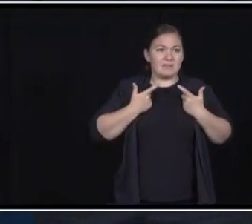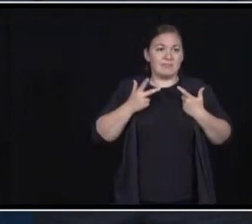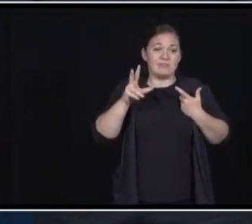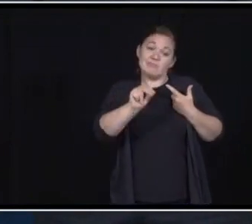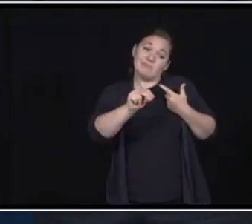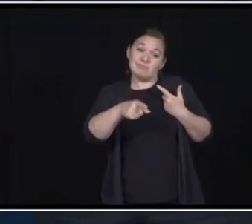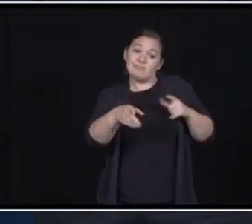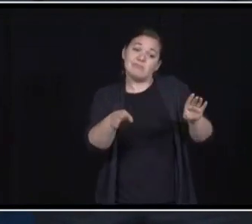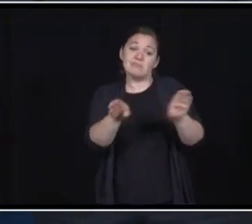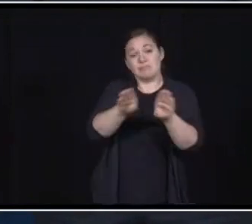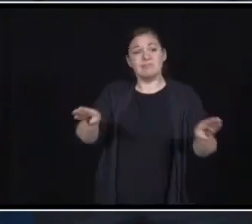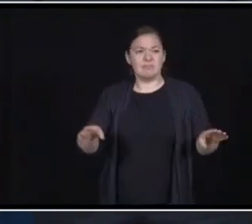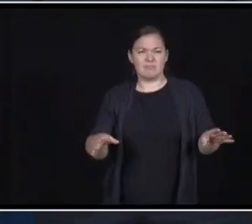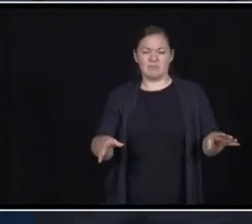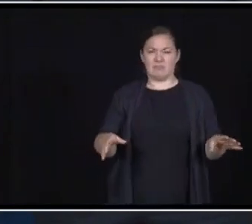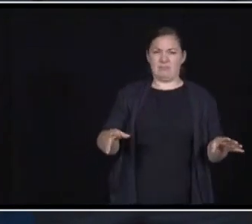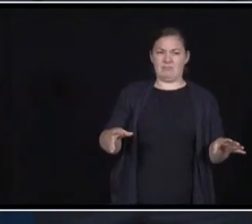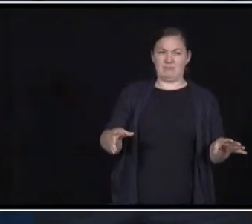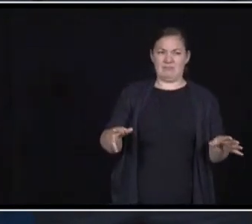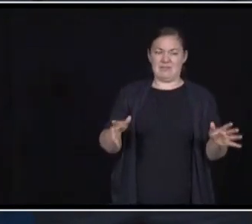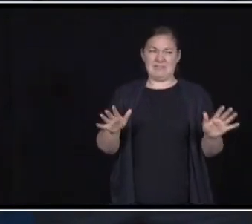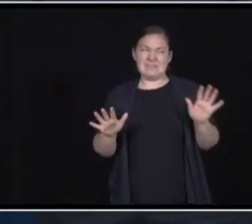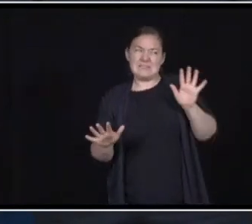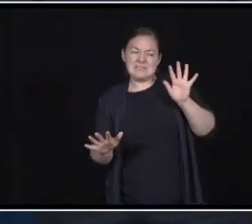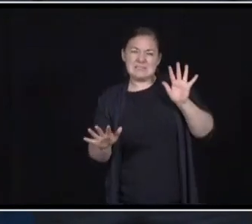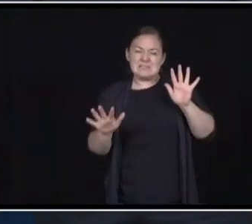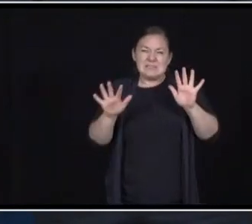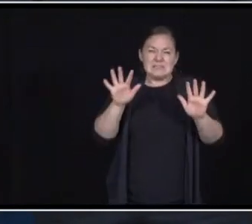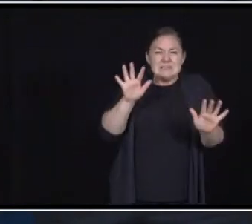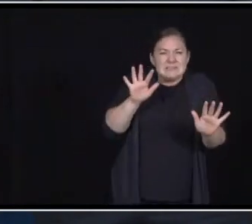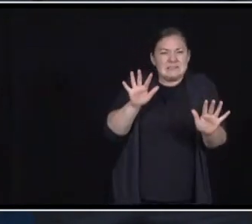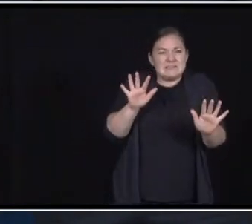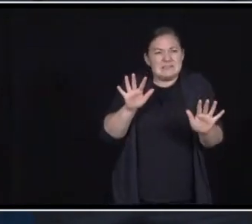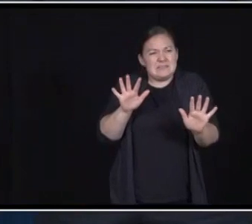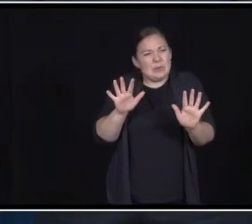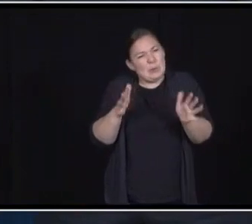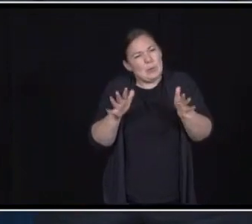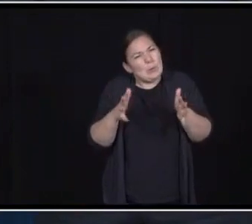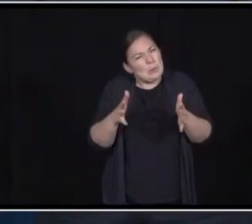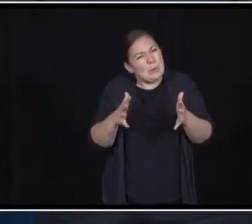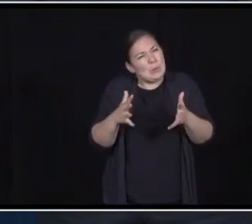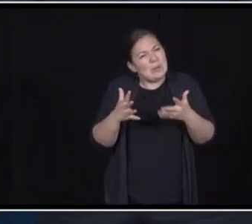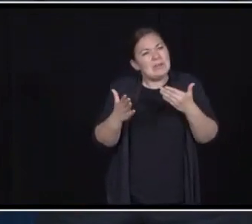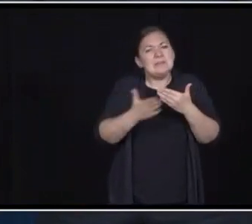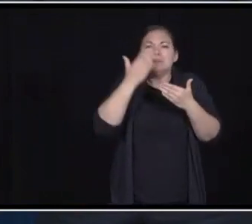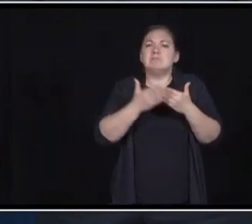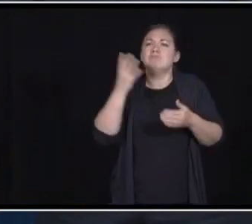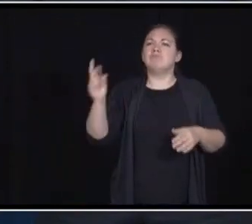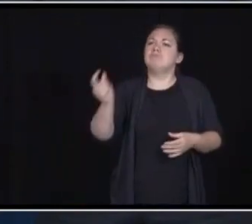before, we will do it in a heartbeat. But I have to see the evidence before I take